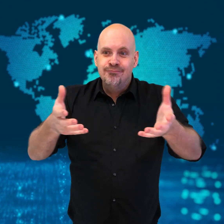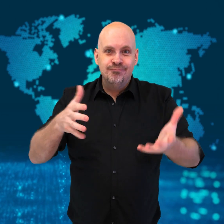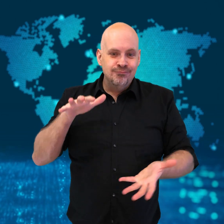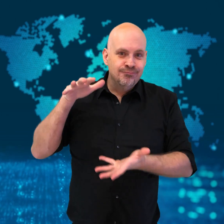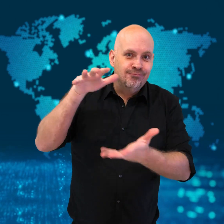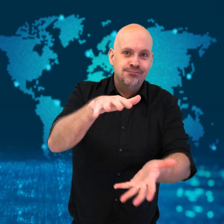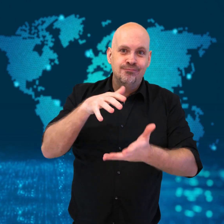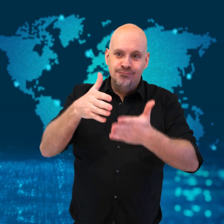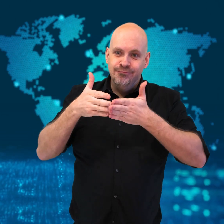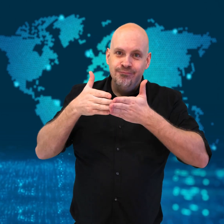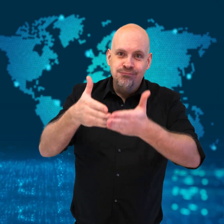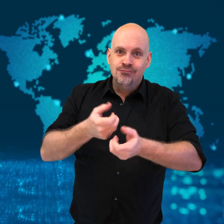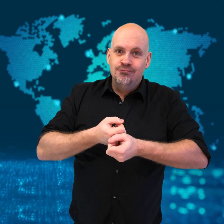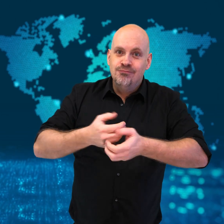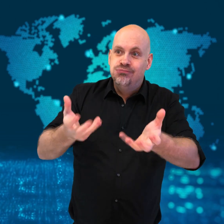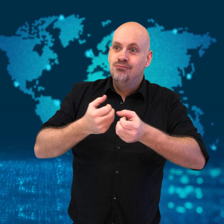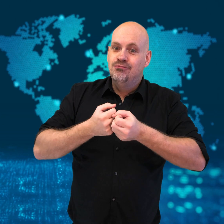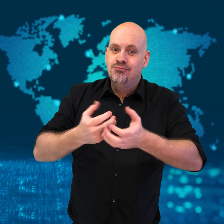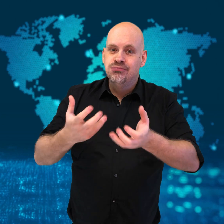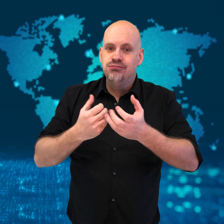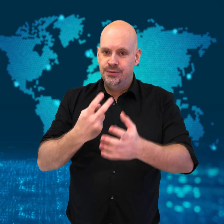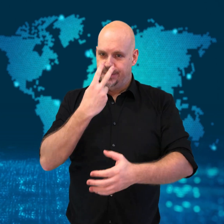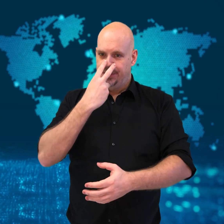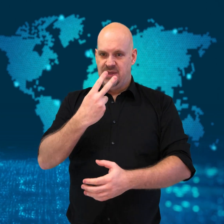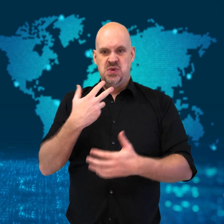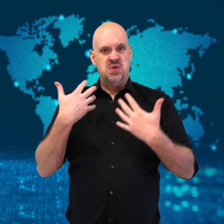of vaccine inequities.